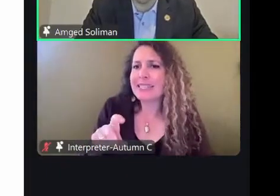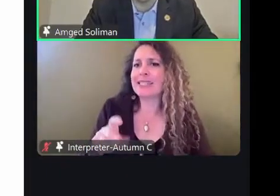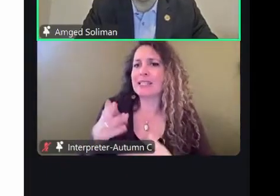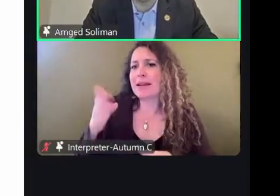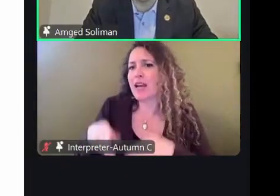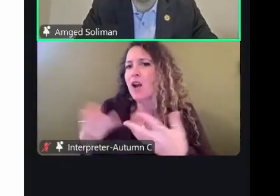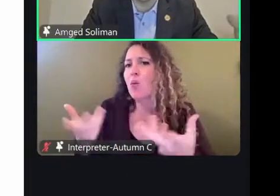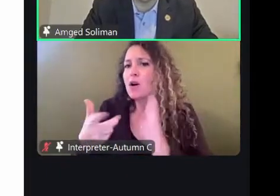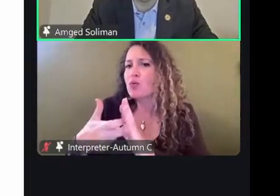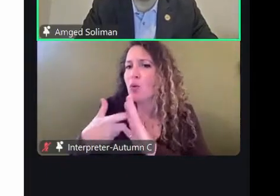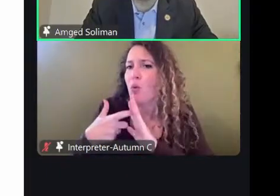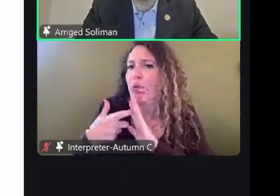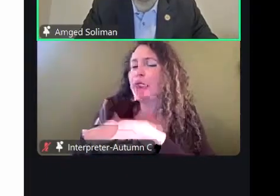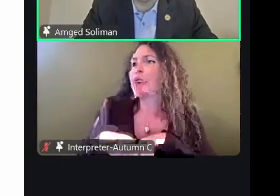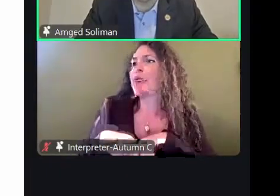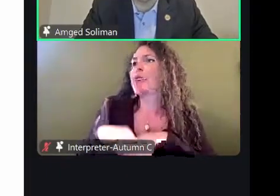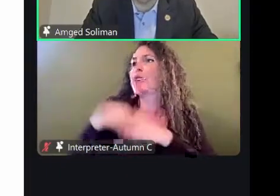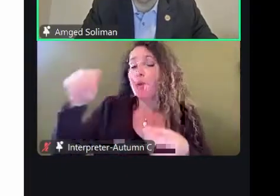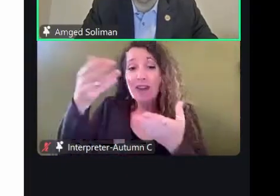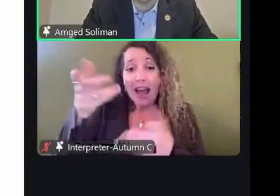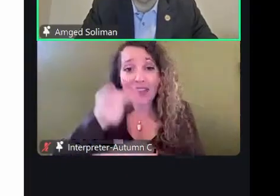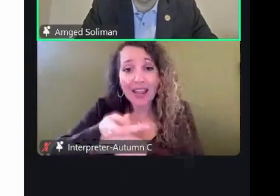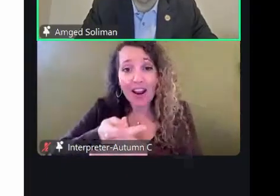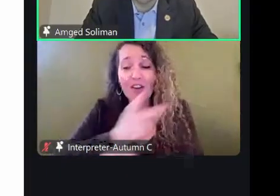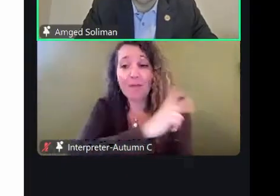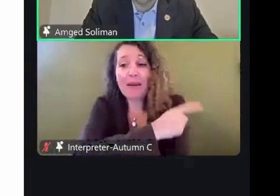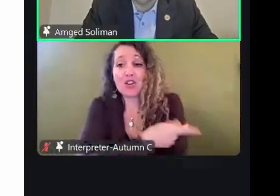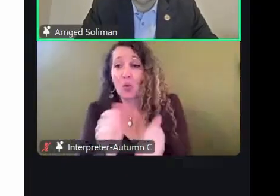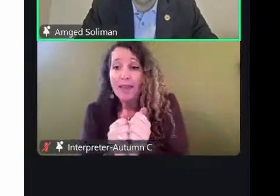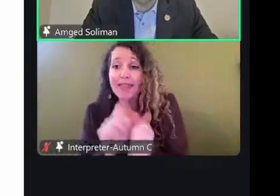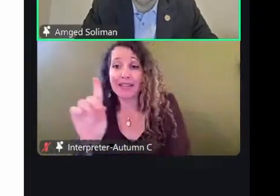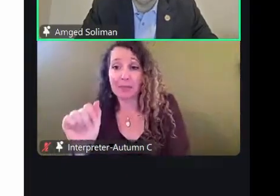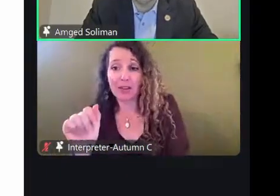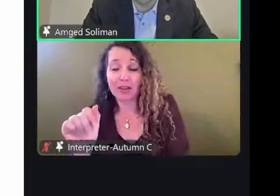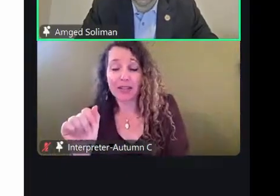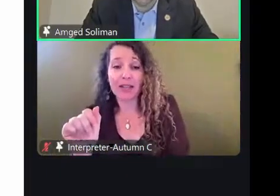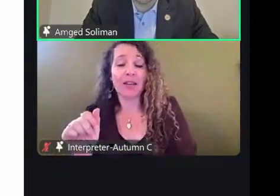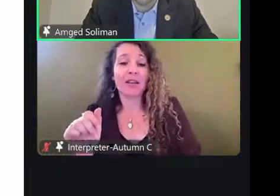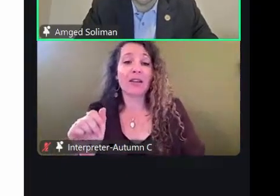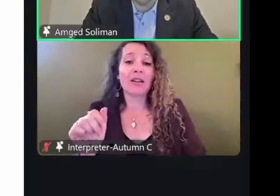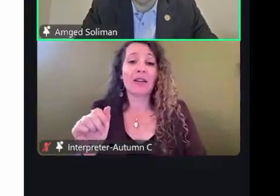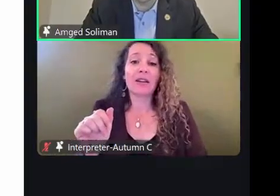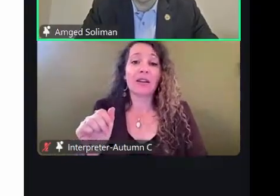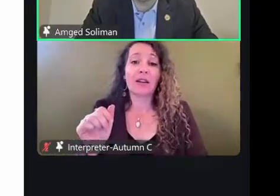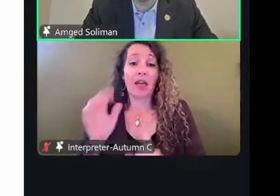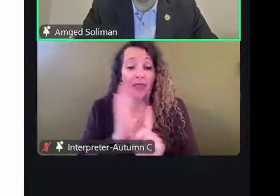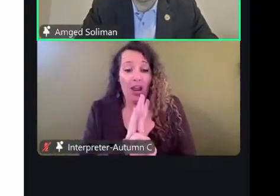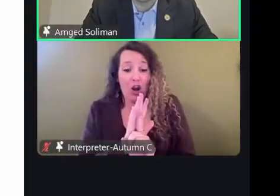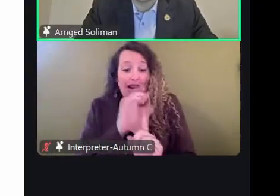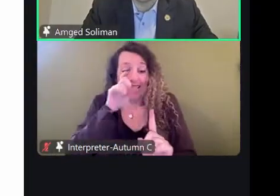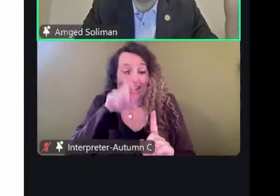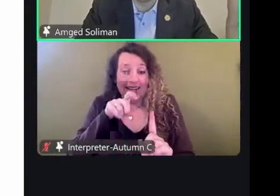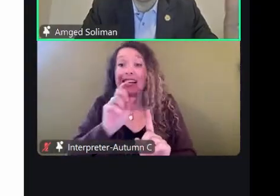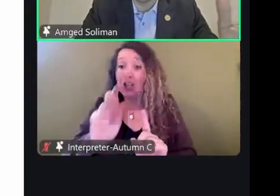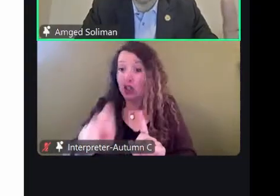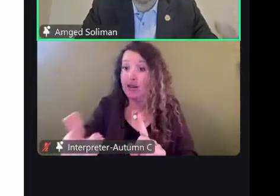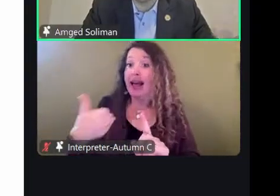required to to provide the care that patients with disabilities um are need and should have. Uh it's